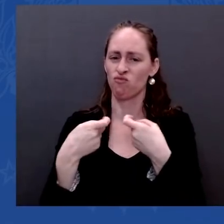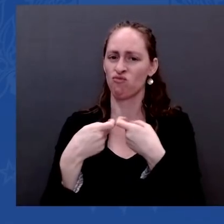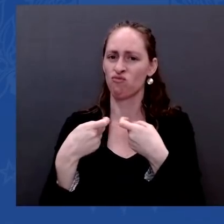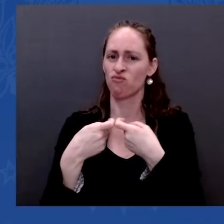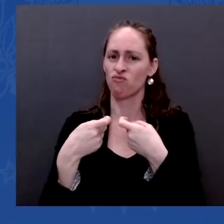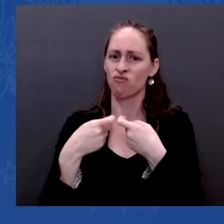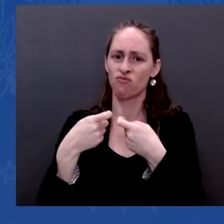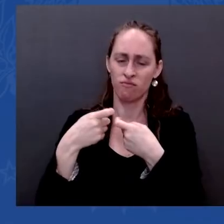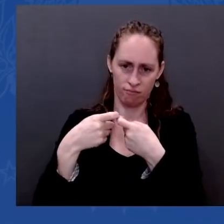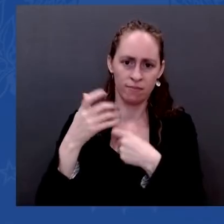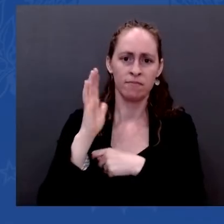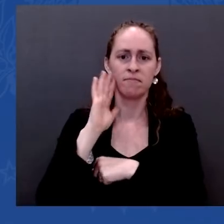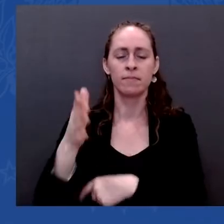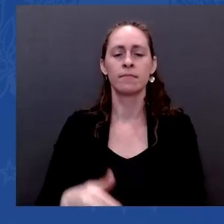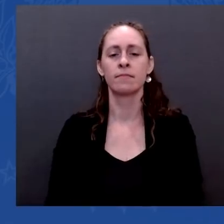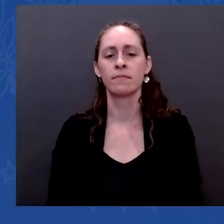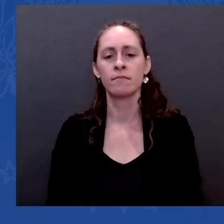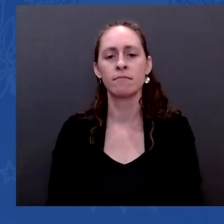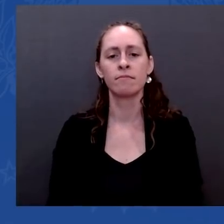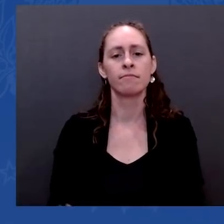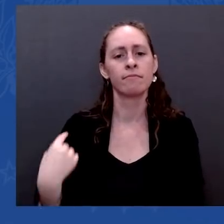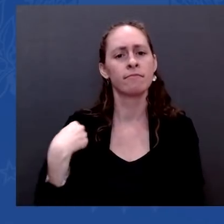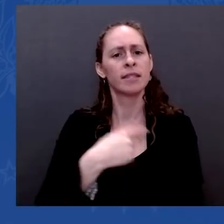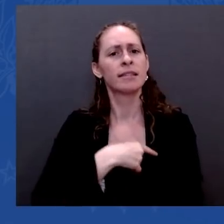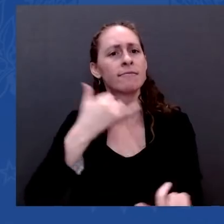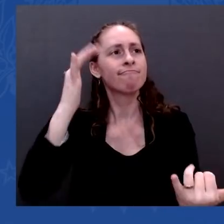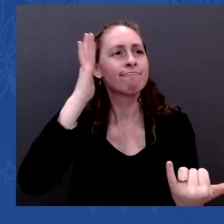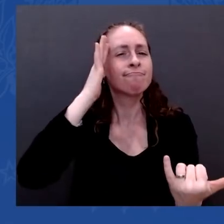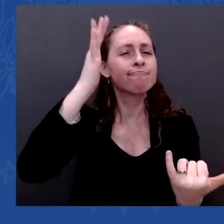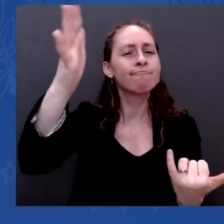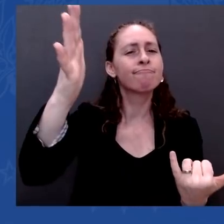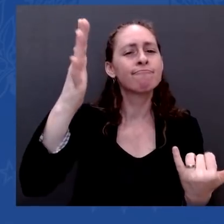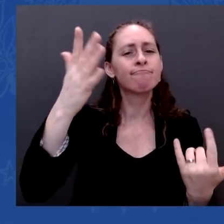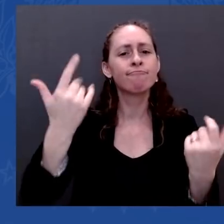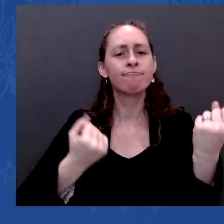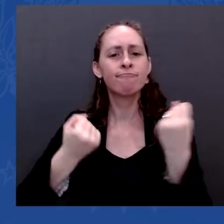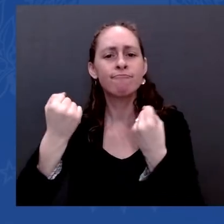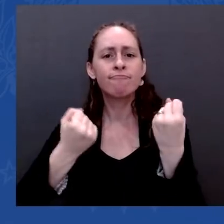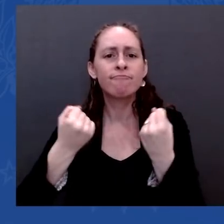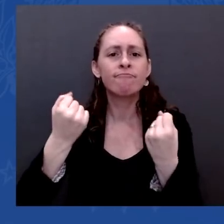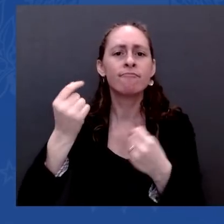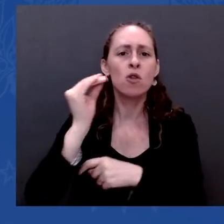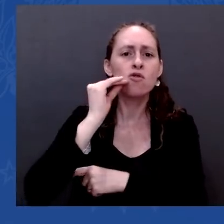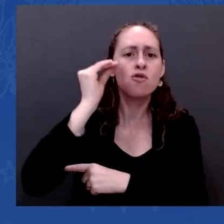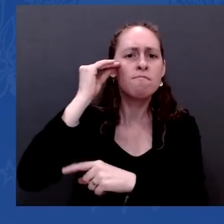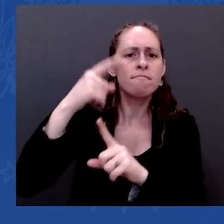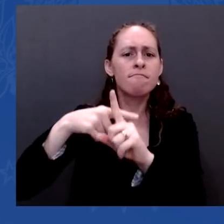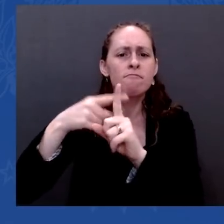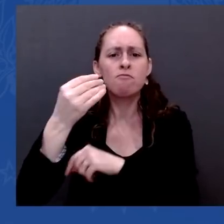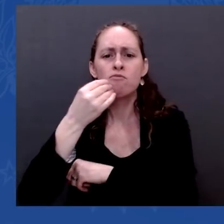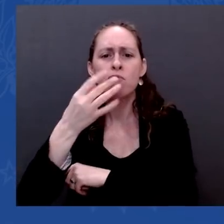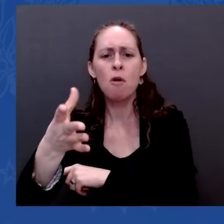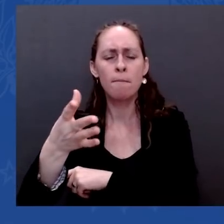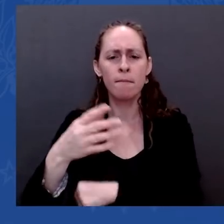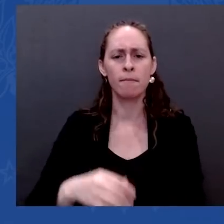but we're talking about industrial production: producing steel, chemical substances, cement.